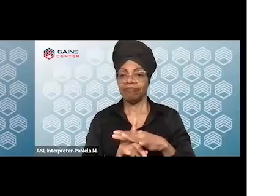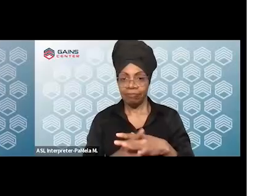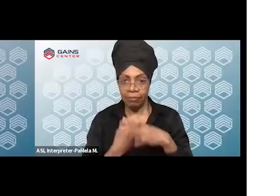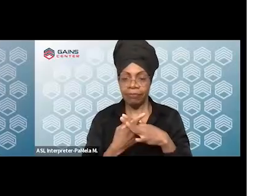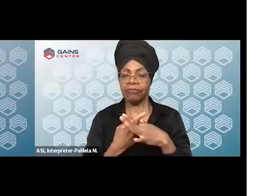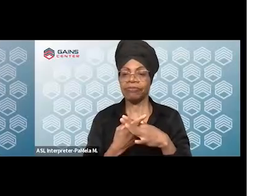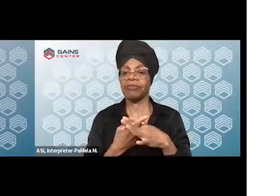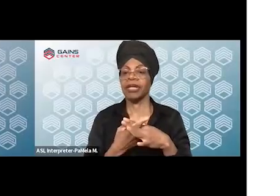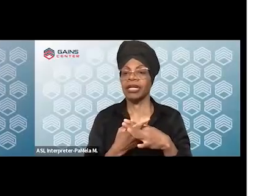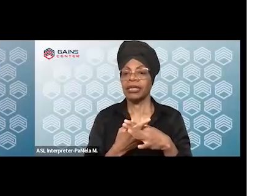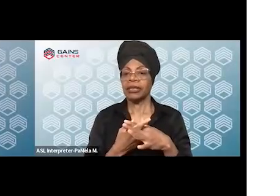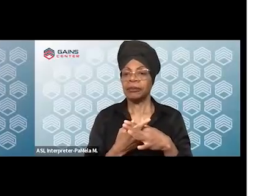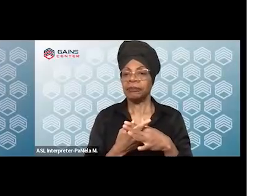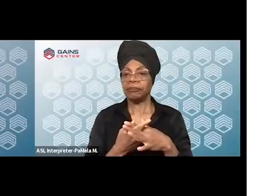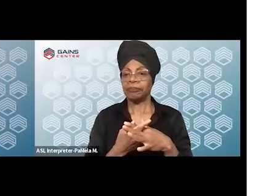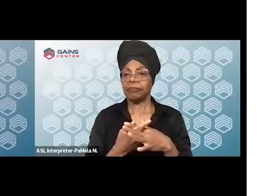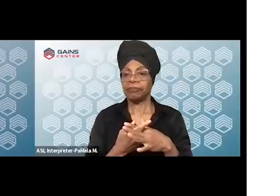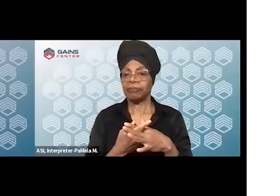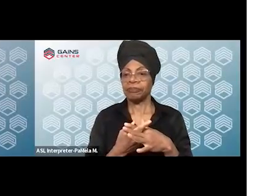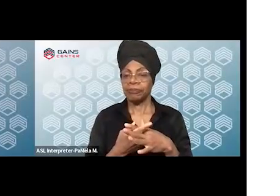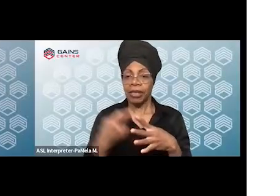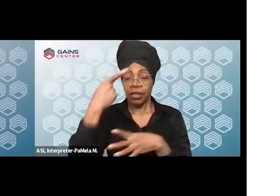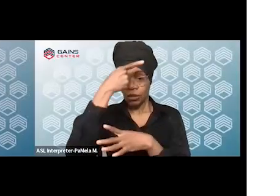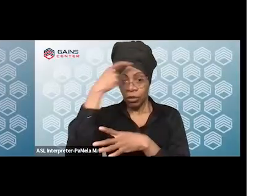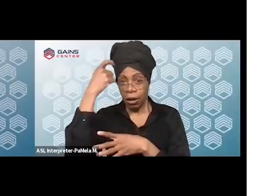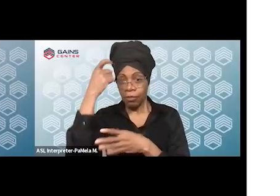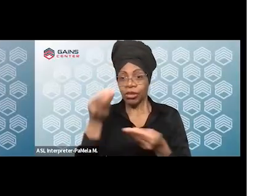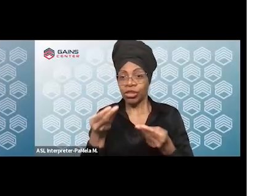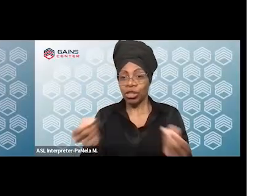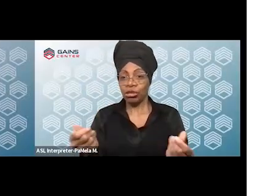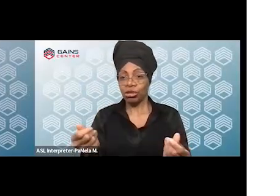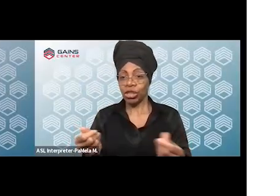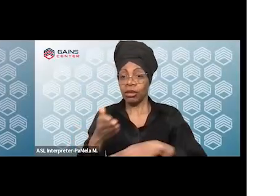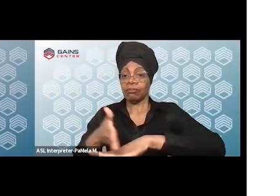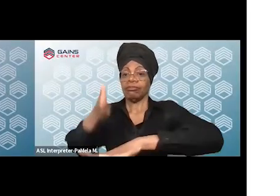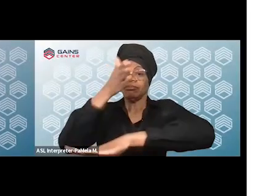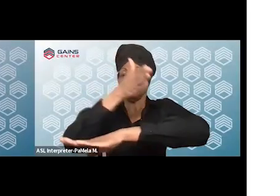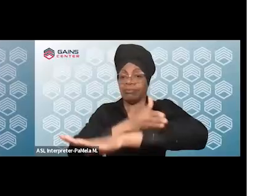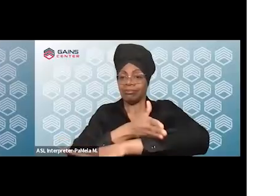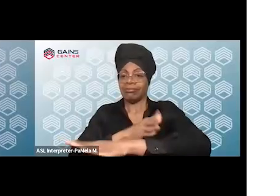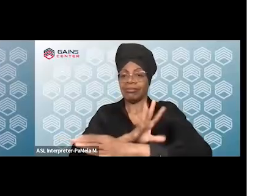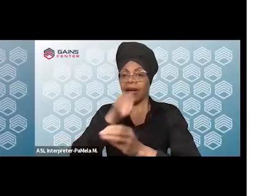can enhance engagement and it can reduce program dropout rates.